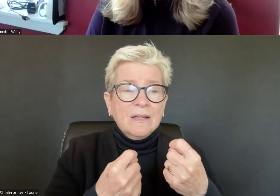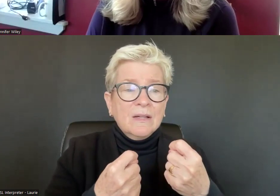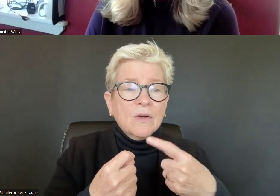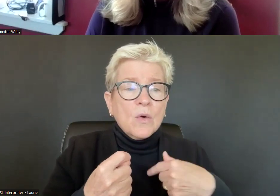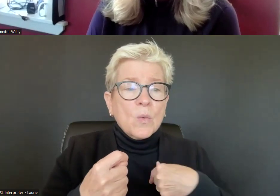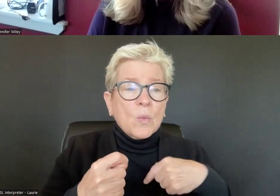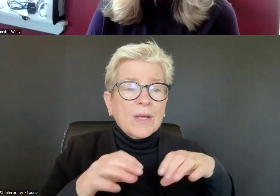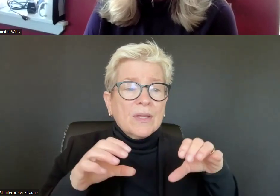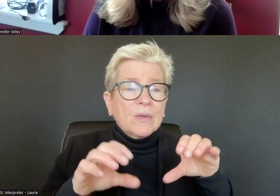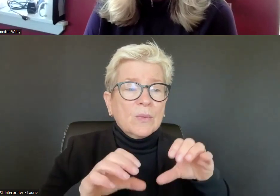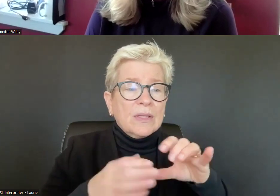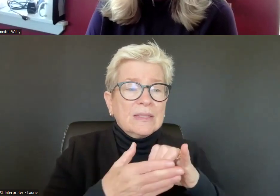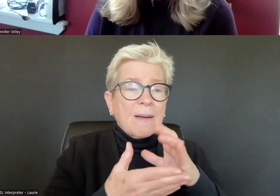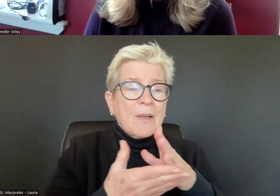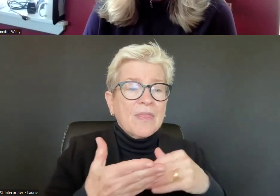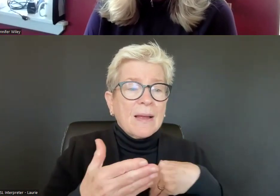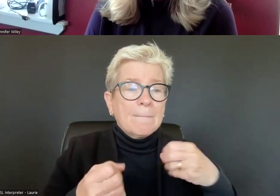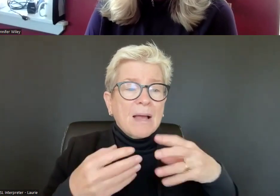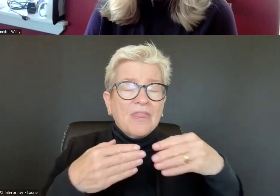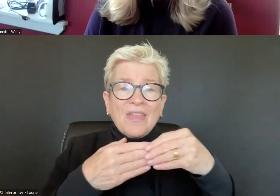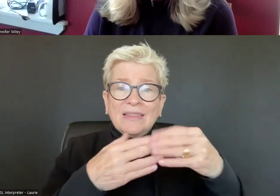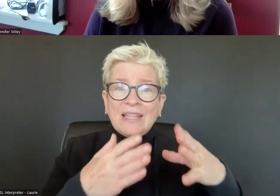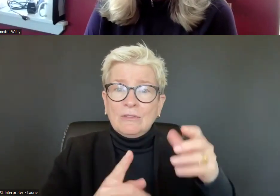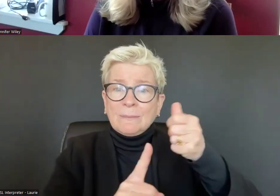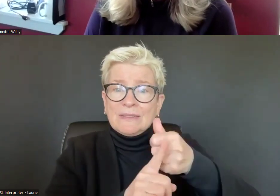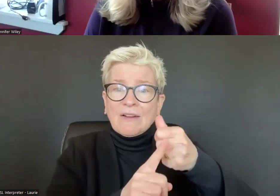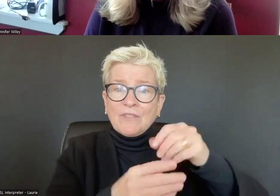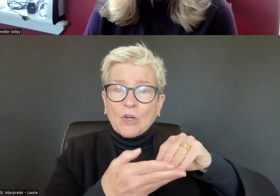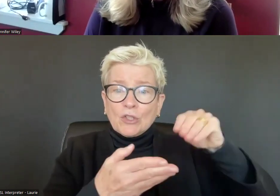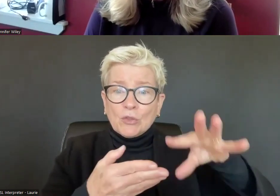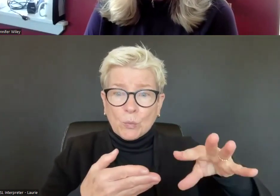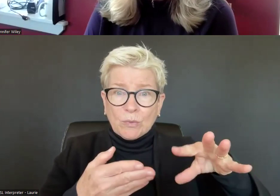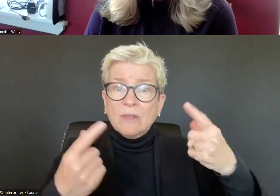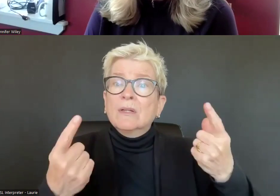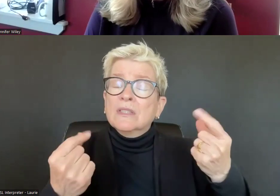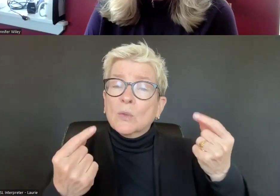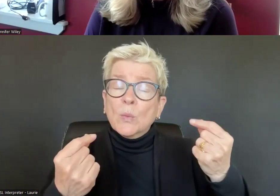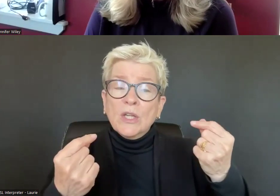because a lot of the leaders are the students and so what we do also during